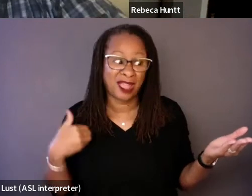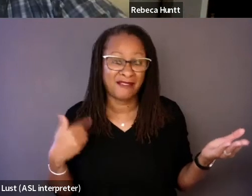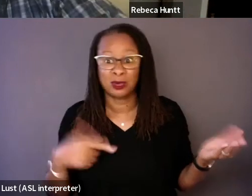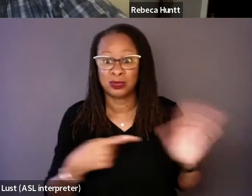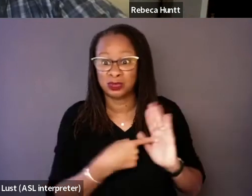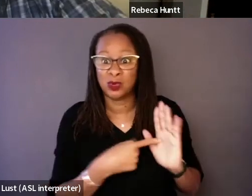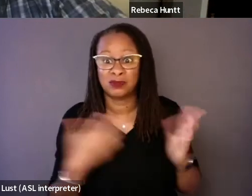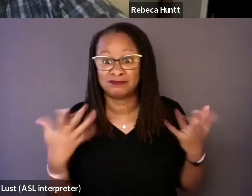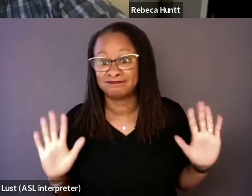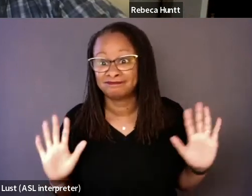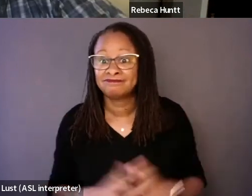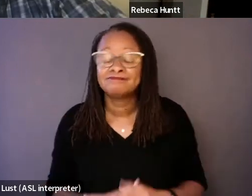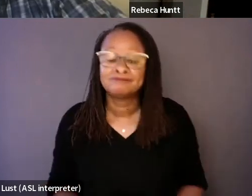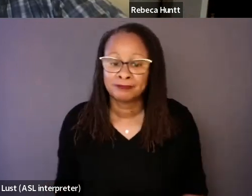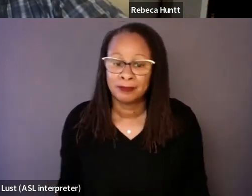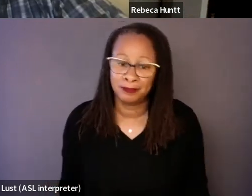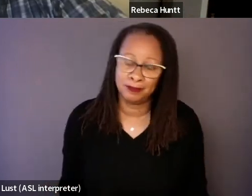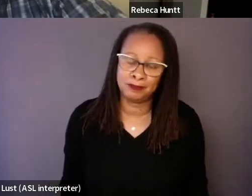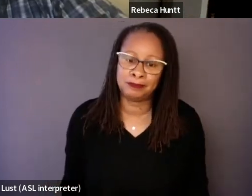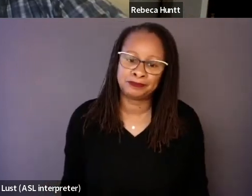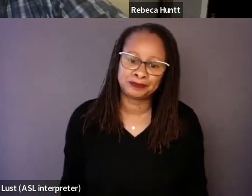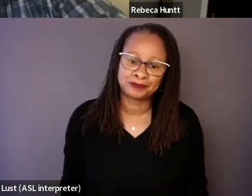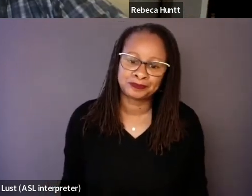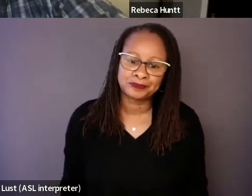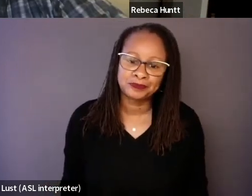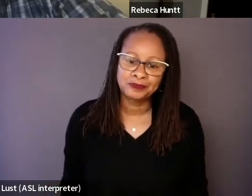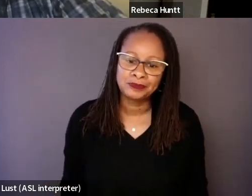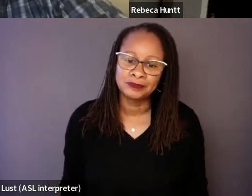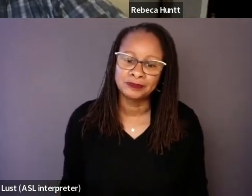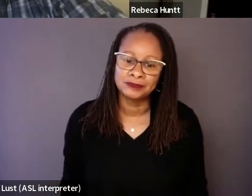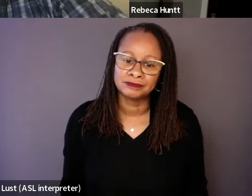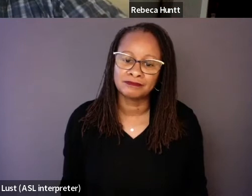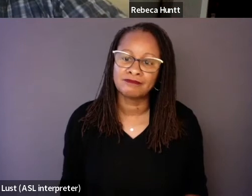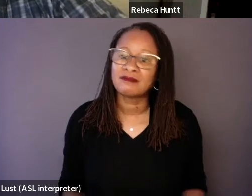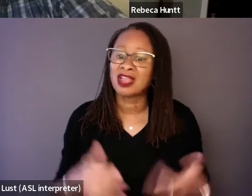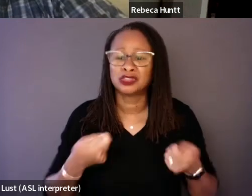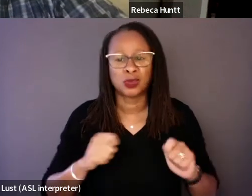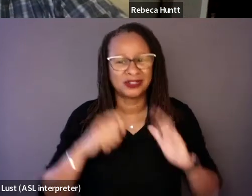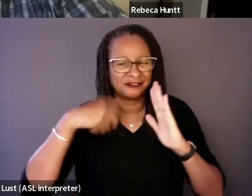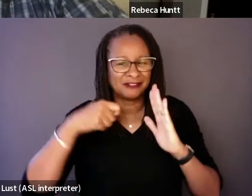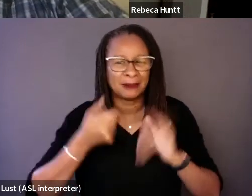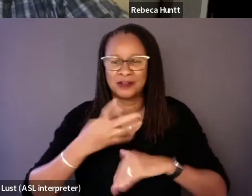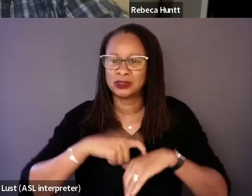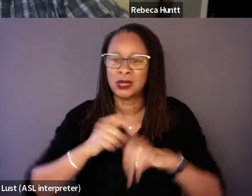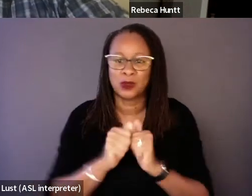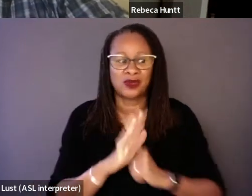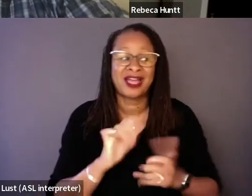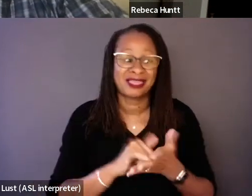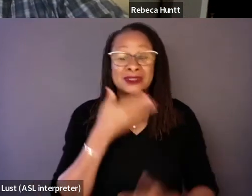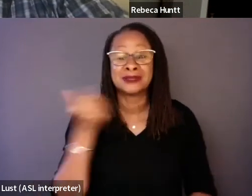This is what you show. I had tried to film a couple or a few times with her, and that was the best outcome.